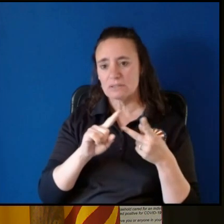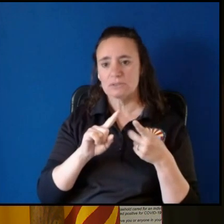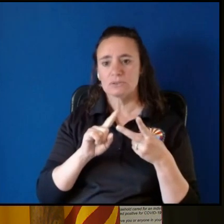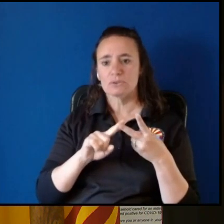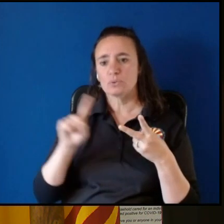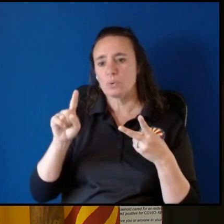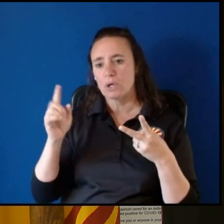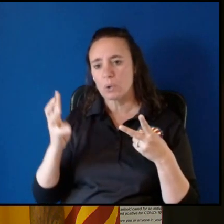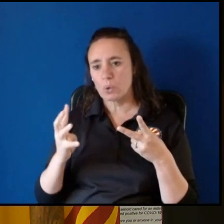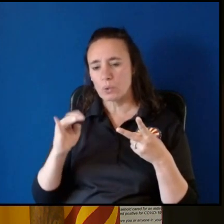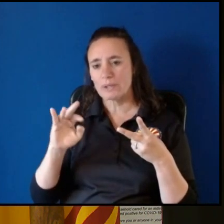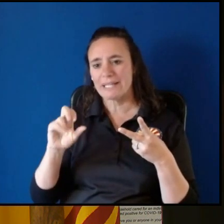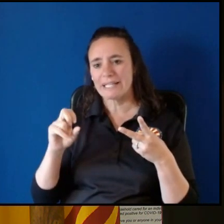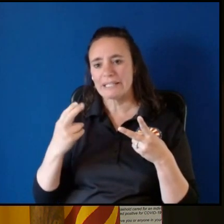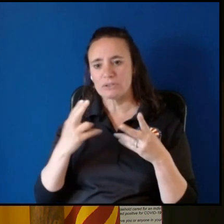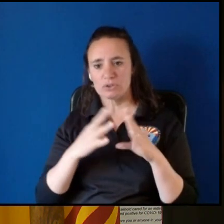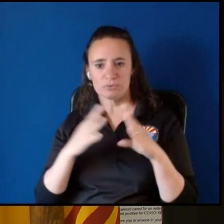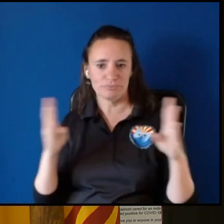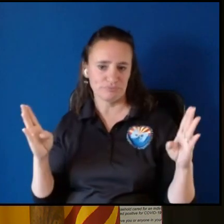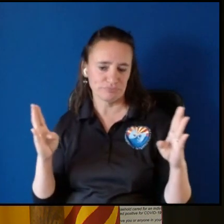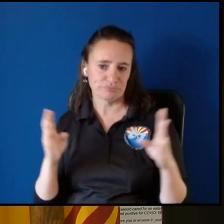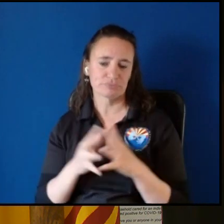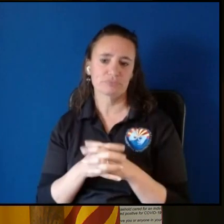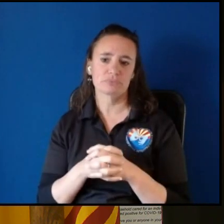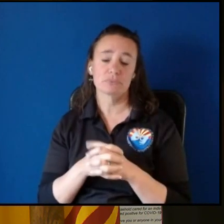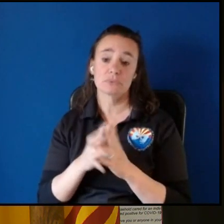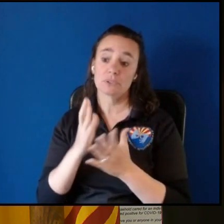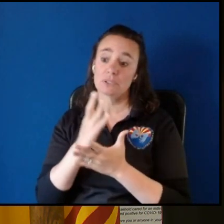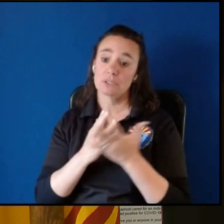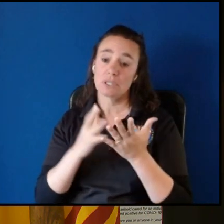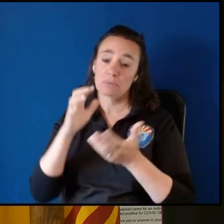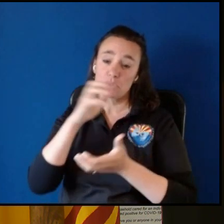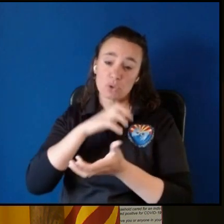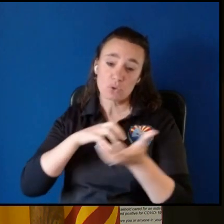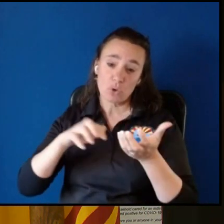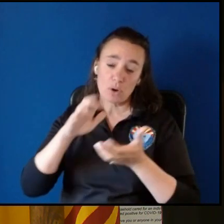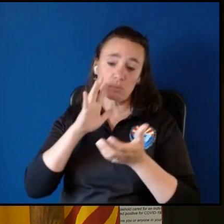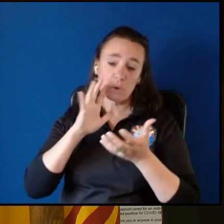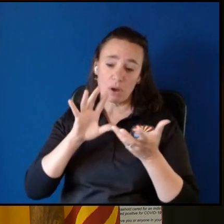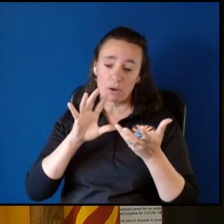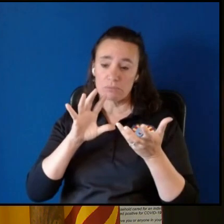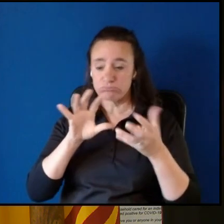Now, some of these storms will provide more, and some areas will get nothing. That's just the way thunderstorms are.